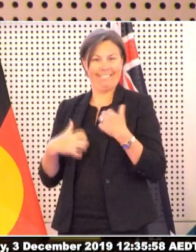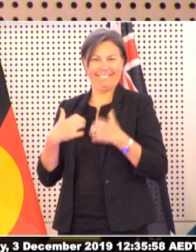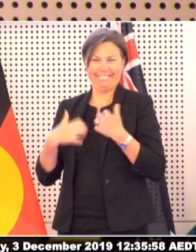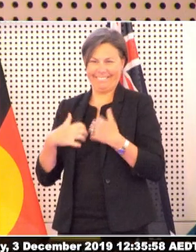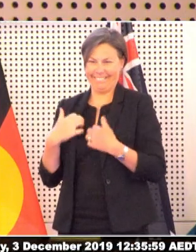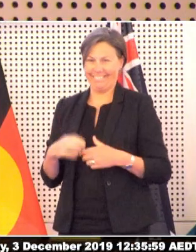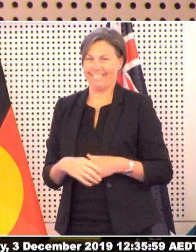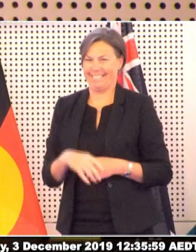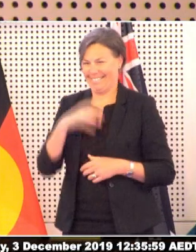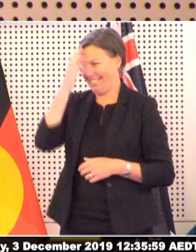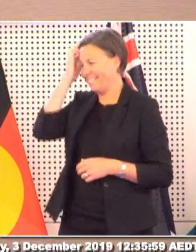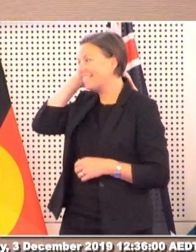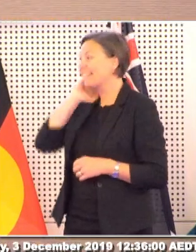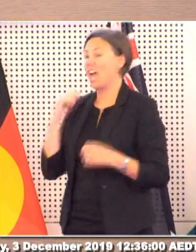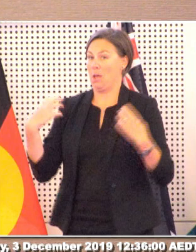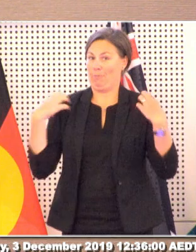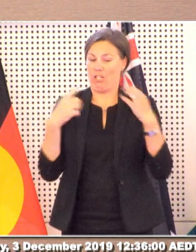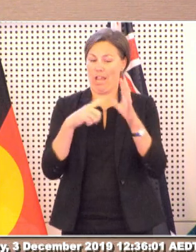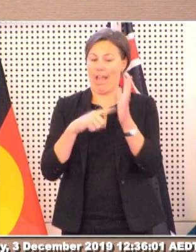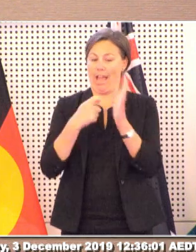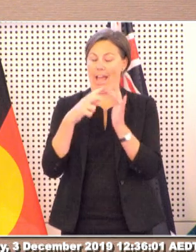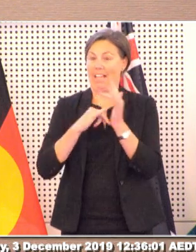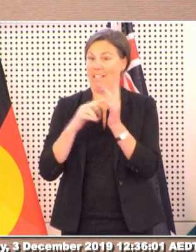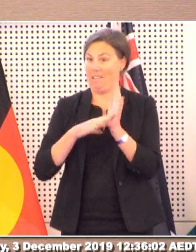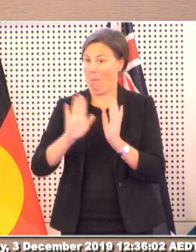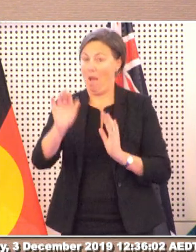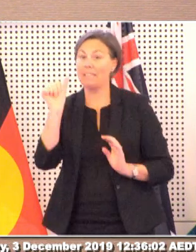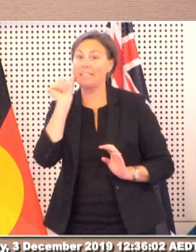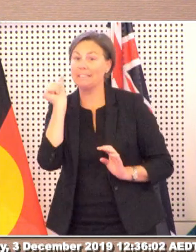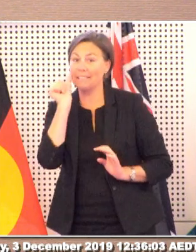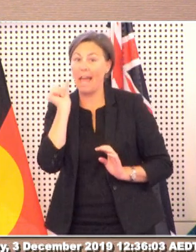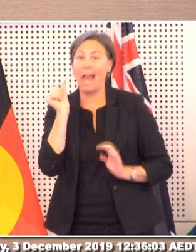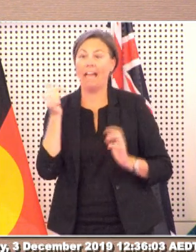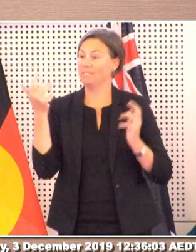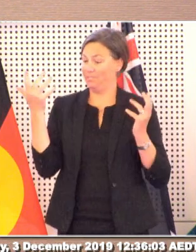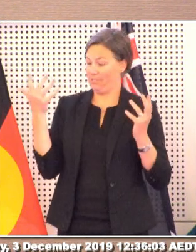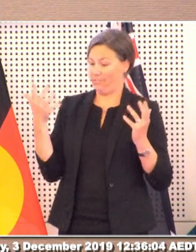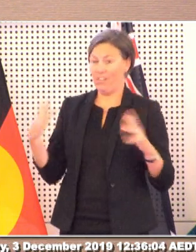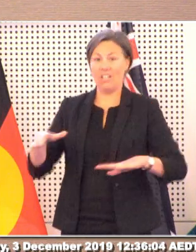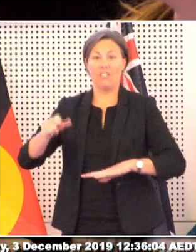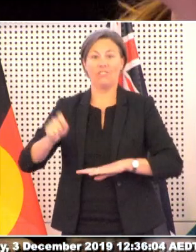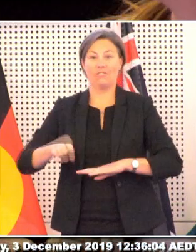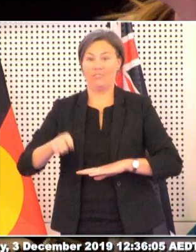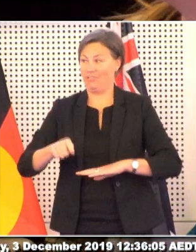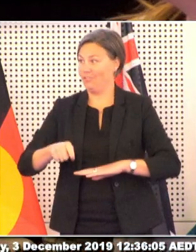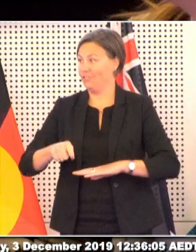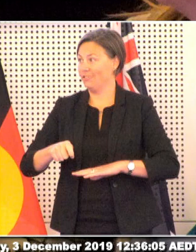I should tell you that yesterday after the end of the hearing I don’t know whether you should actually say this but - - -